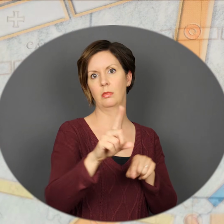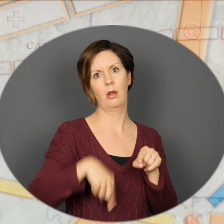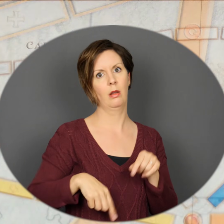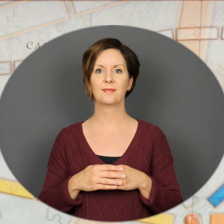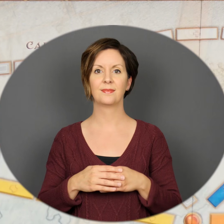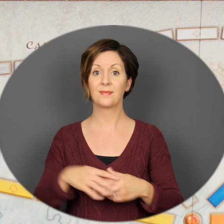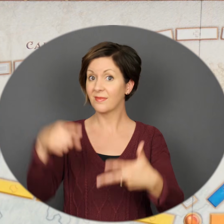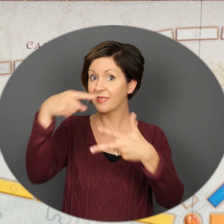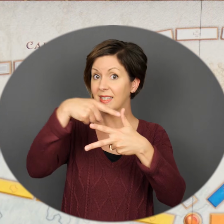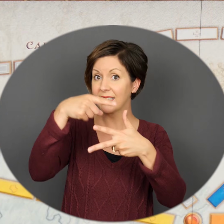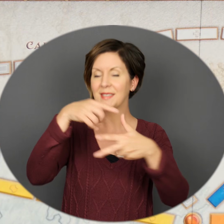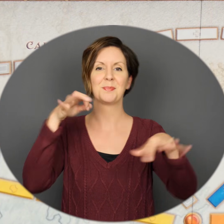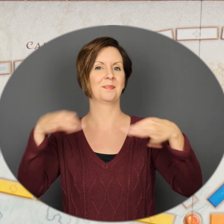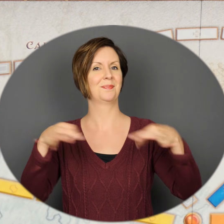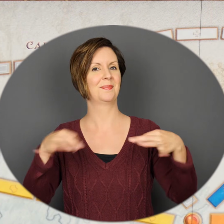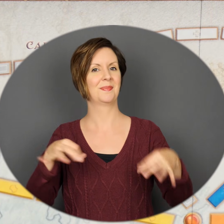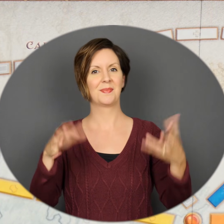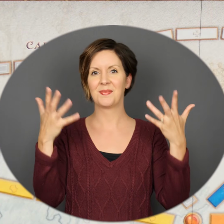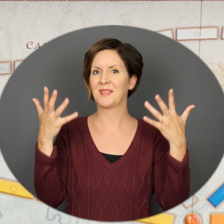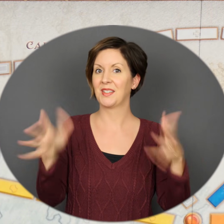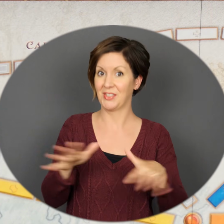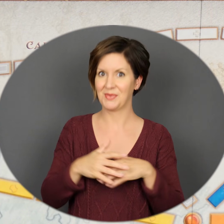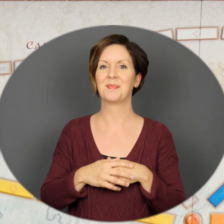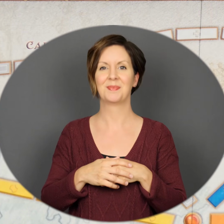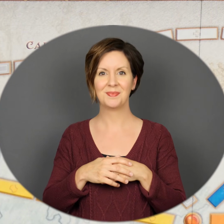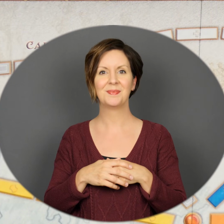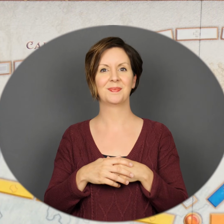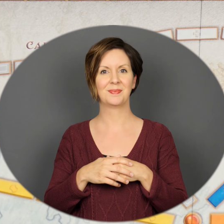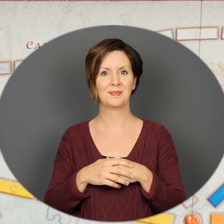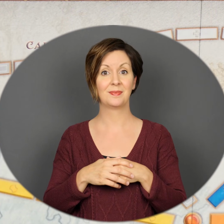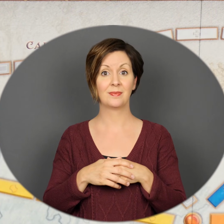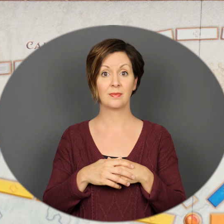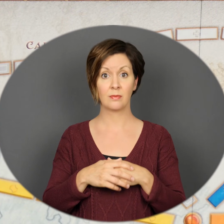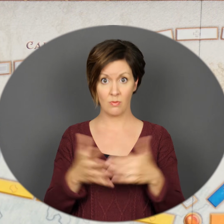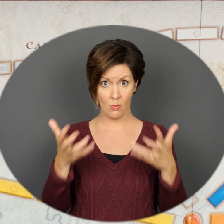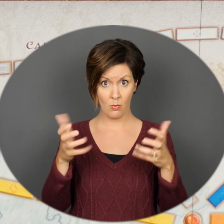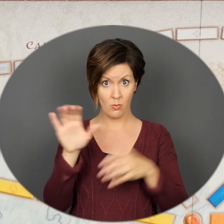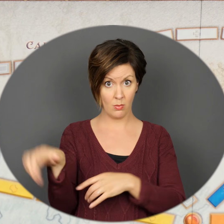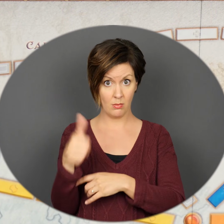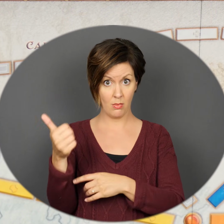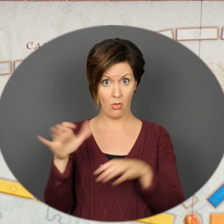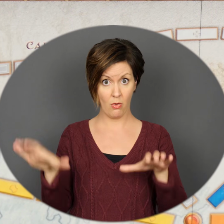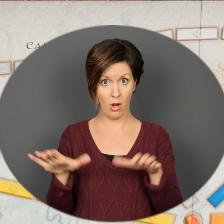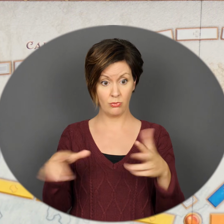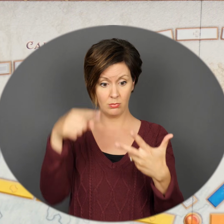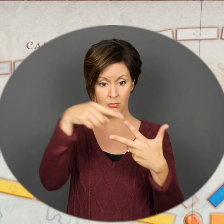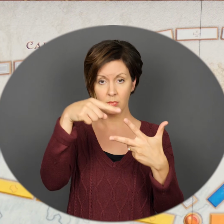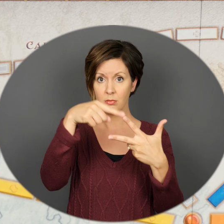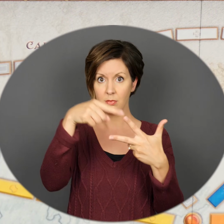So those were all of the rules for claiming a route on your turn, but instead, you might choose to draw two train cards